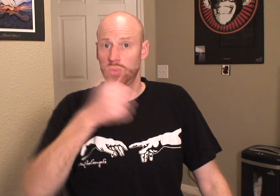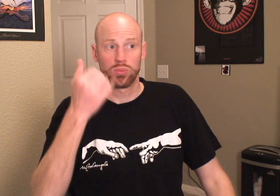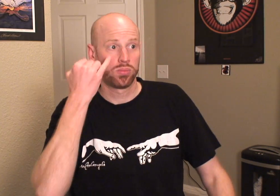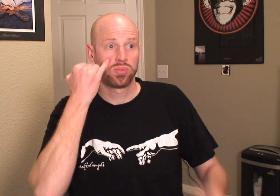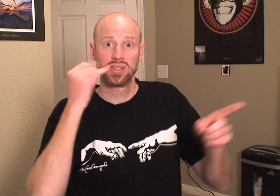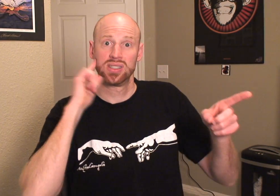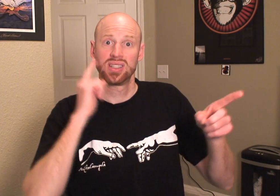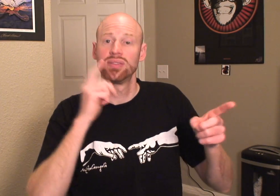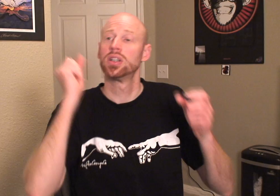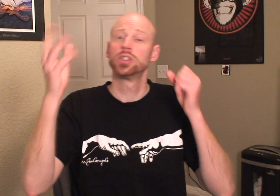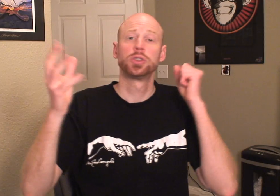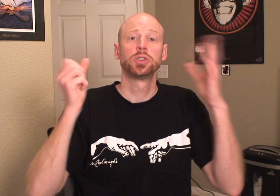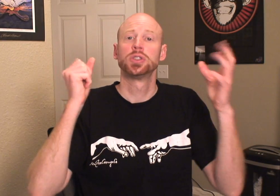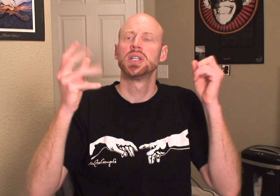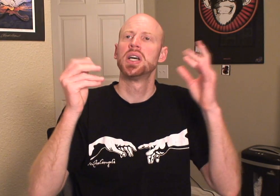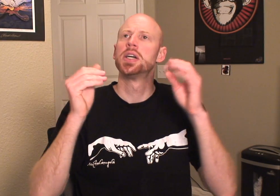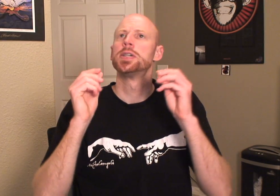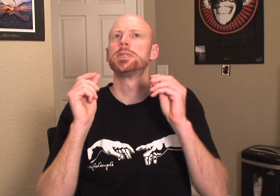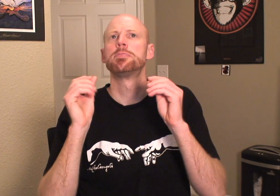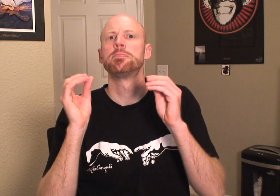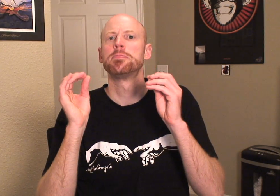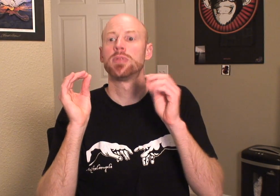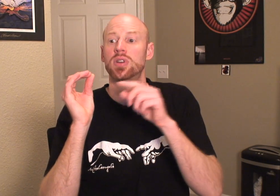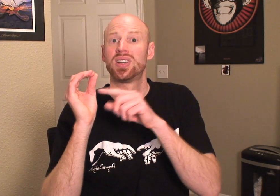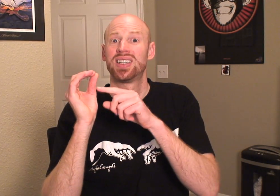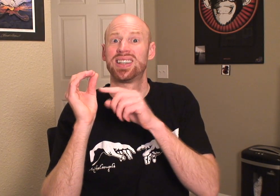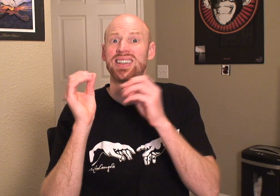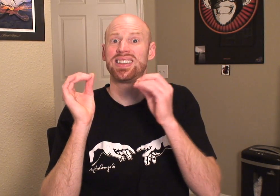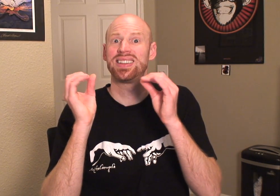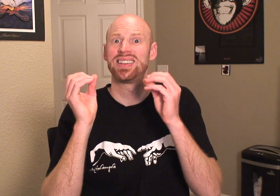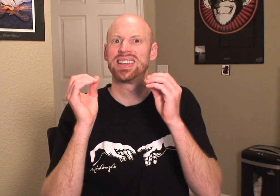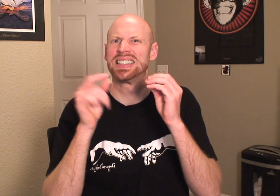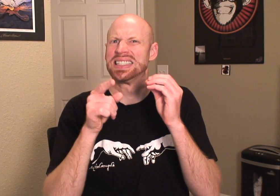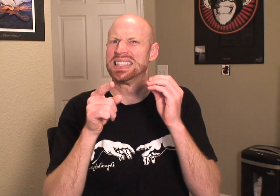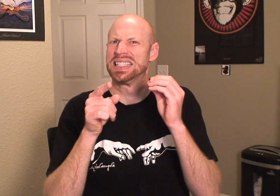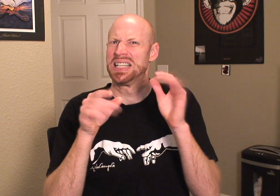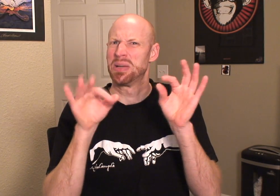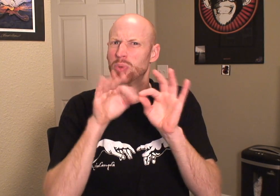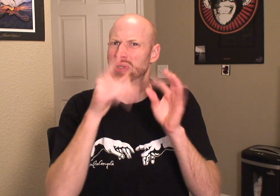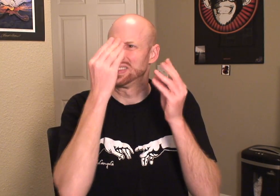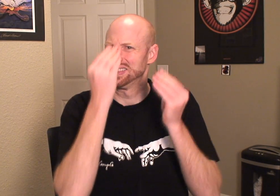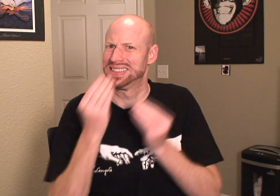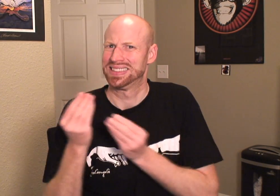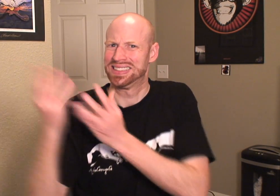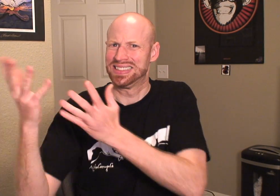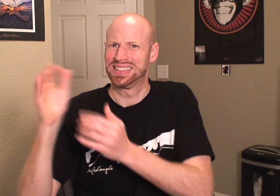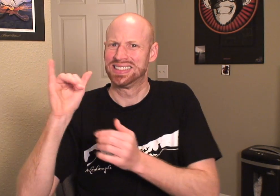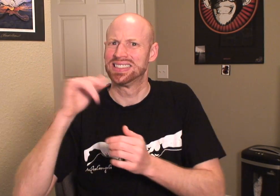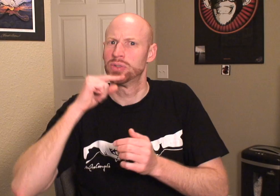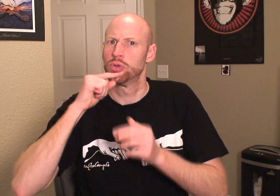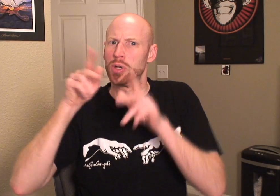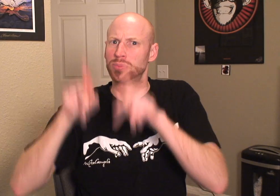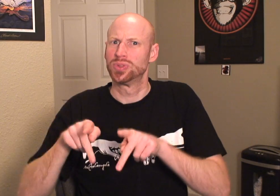Moreover, if the deaf consumer is pausing to gather her/his thoughts and her/his hands remain lifted, it's important that you somehow convey